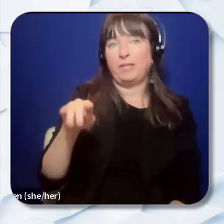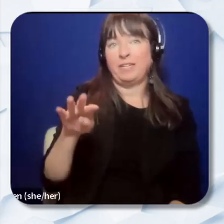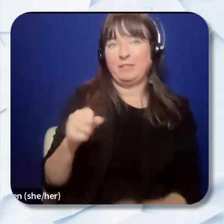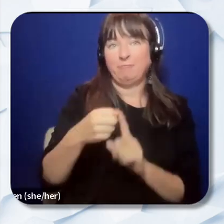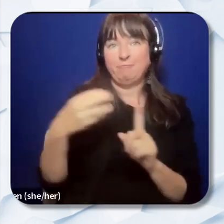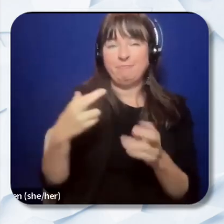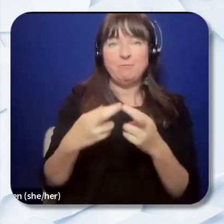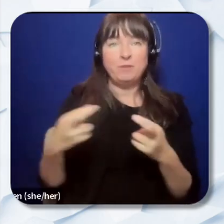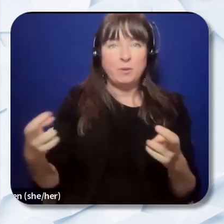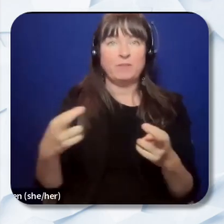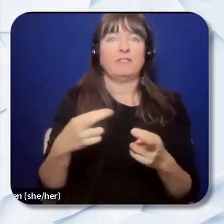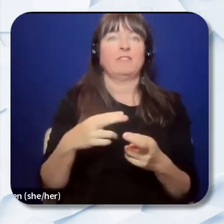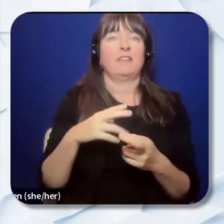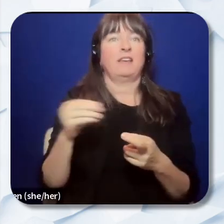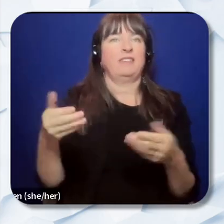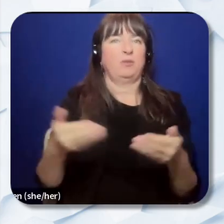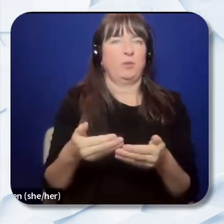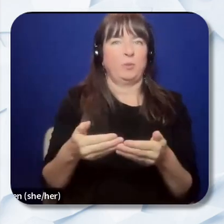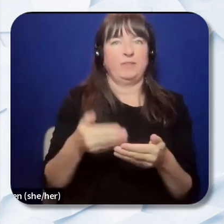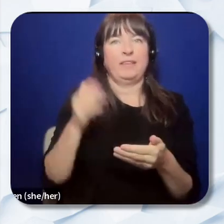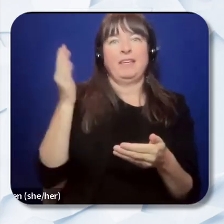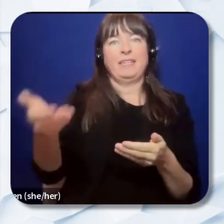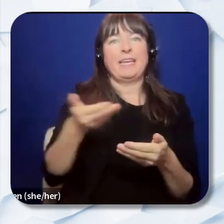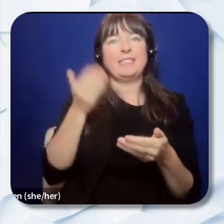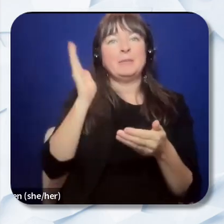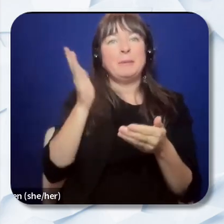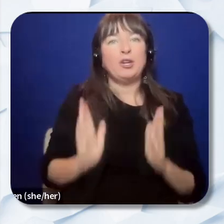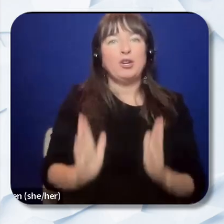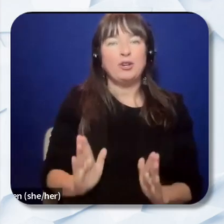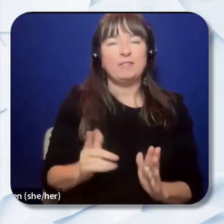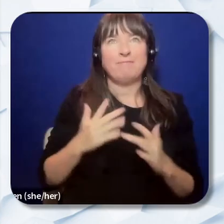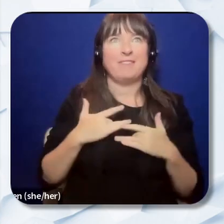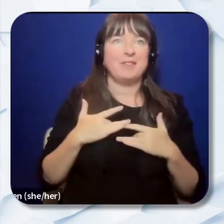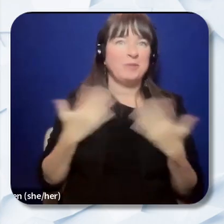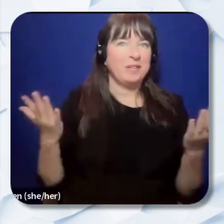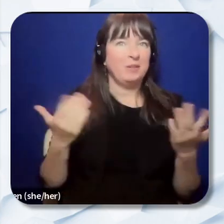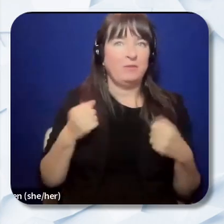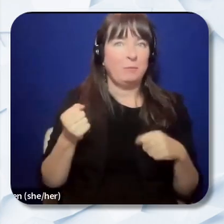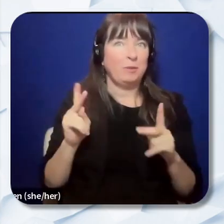available and introduce our guest speaker who I am thrilled we have the opportunity to bring with